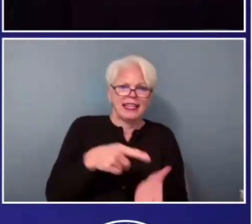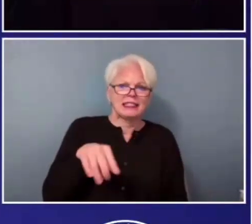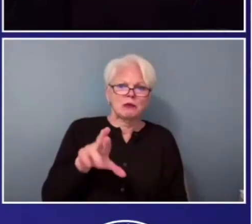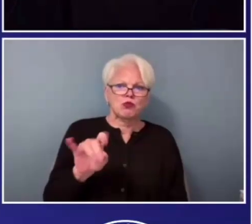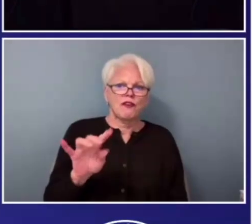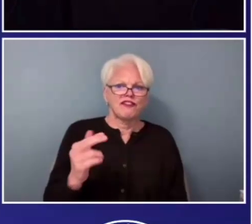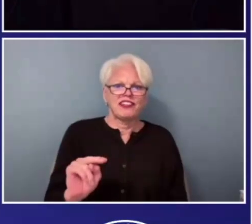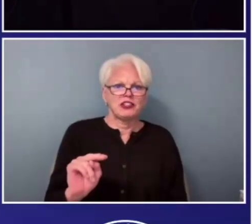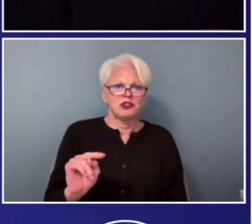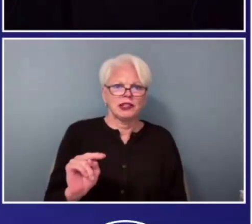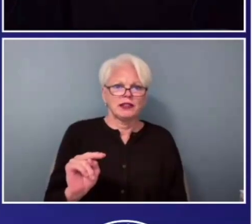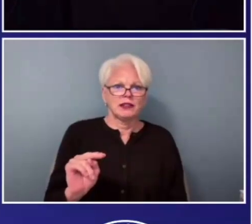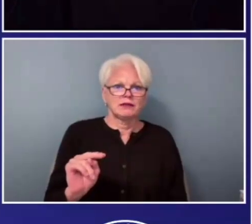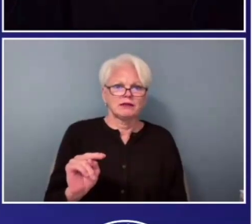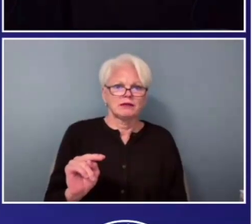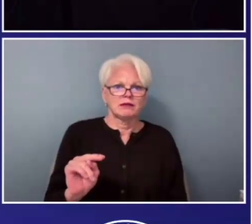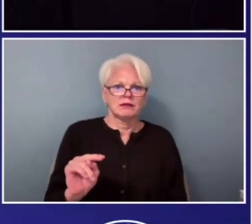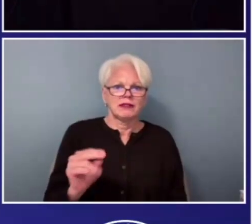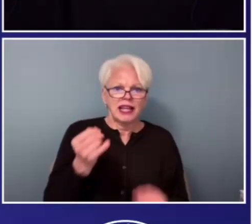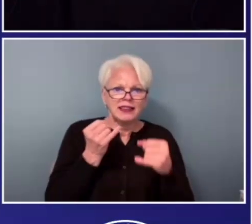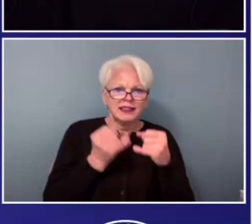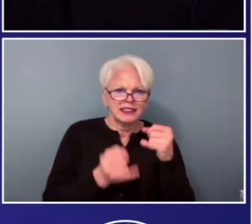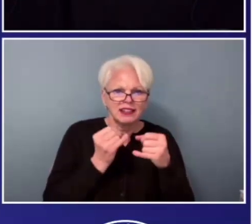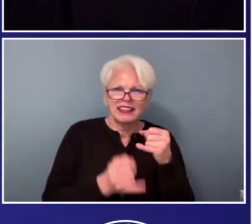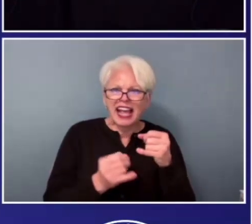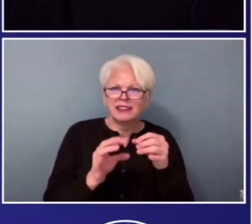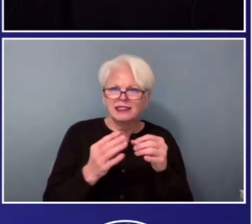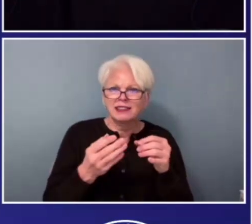the -- to start the, the final sentence, what does this provision refer to?